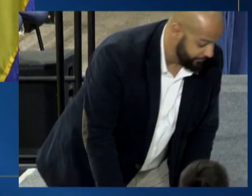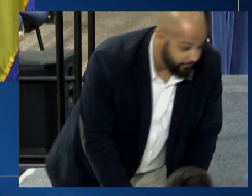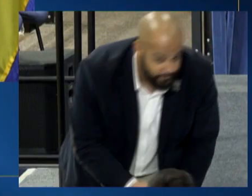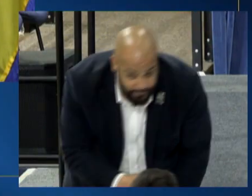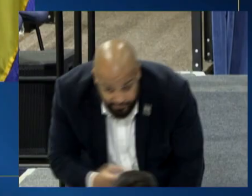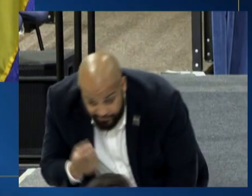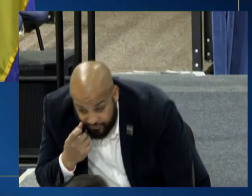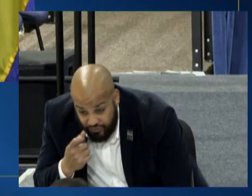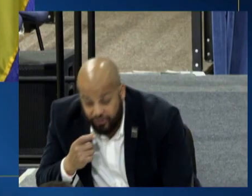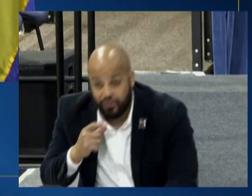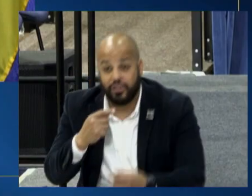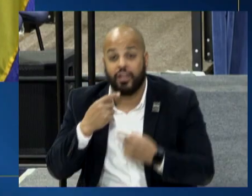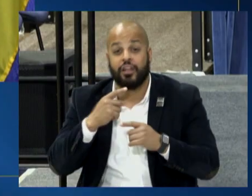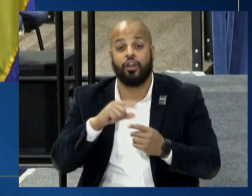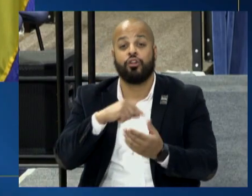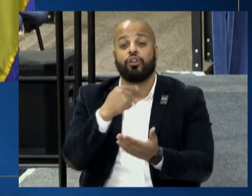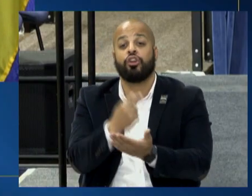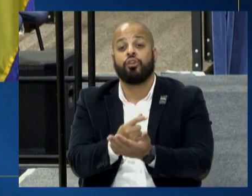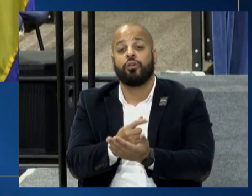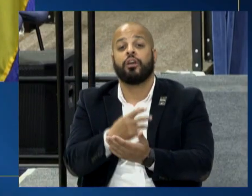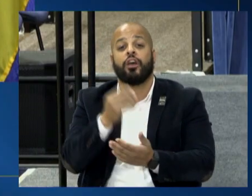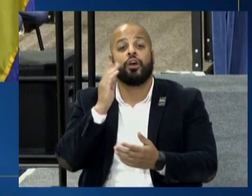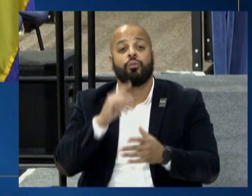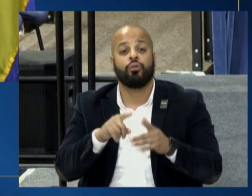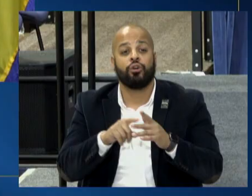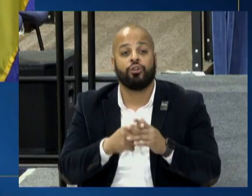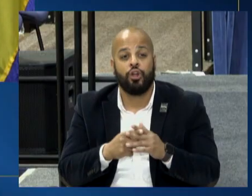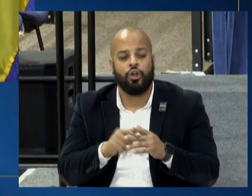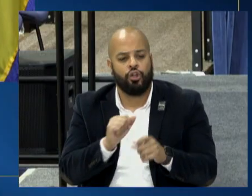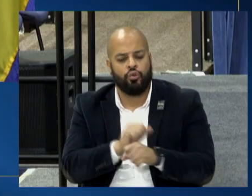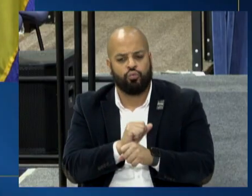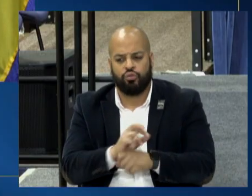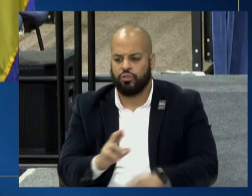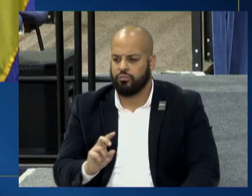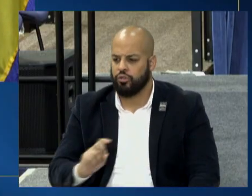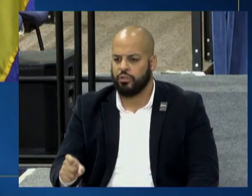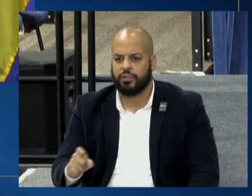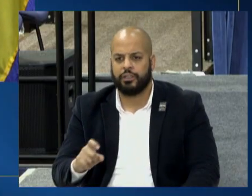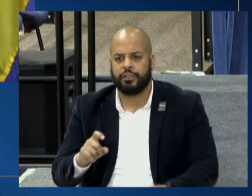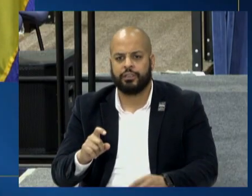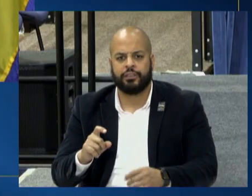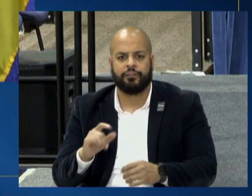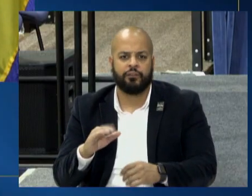16 startups are working to diagnose cancer earlier, match patients to clinical trials,